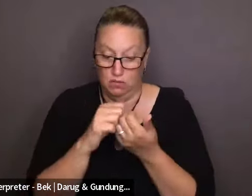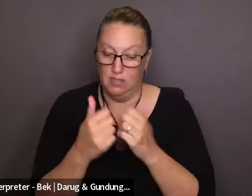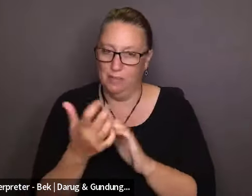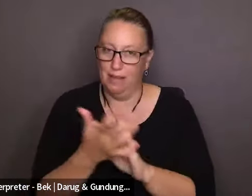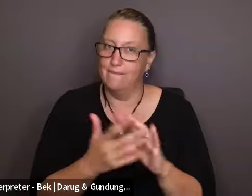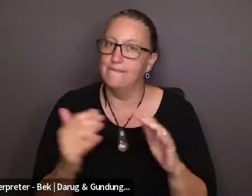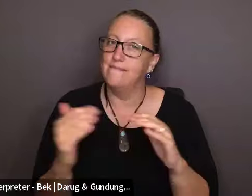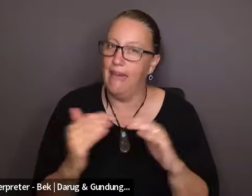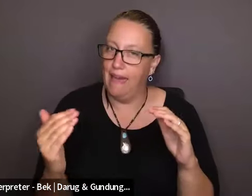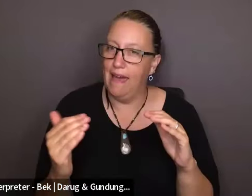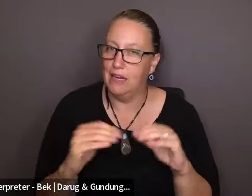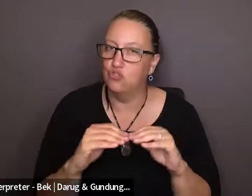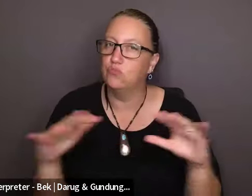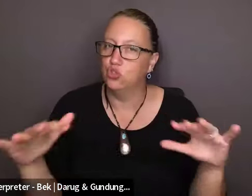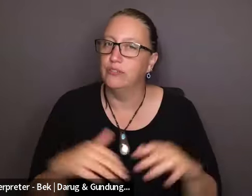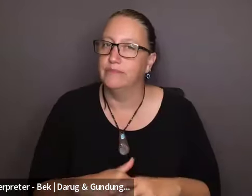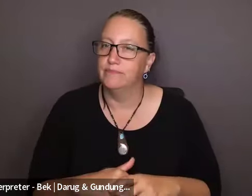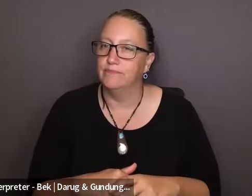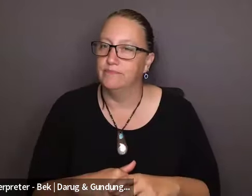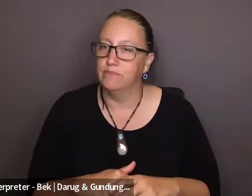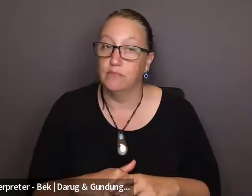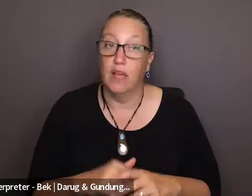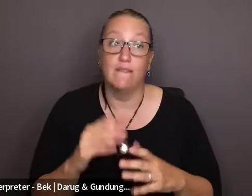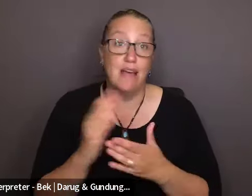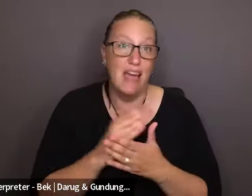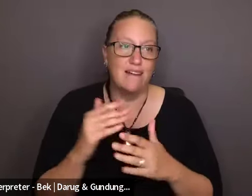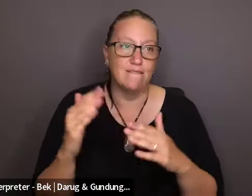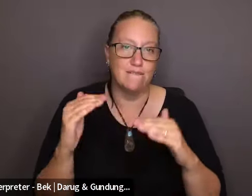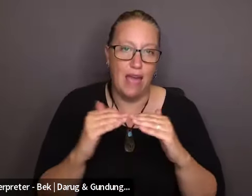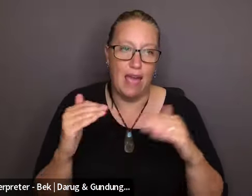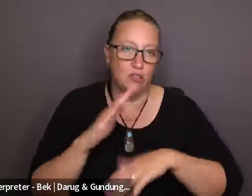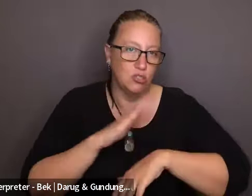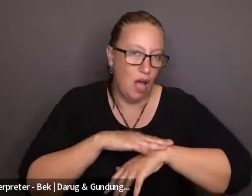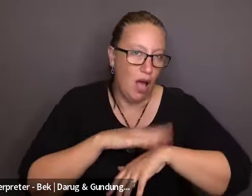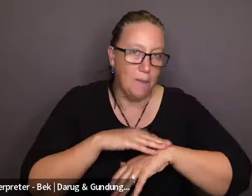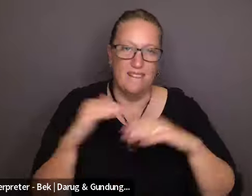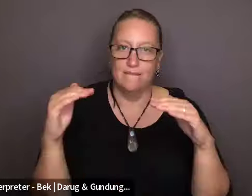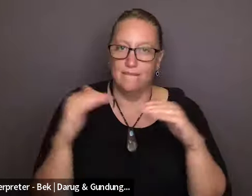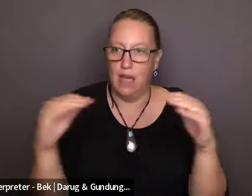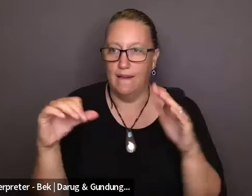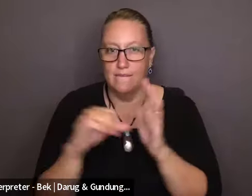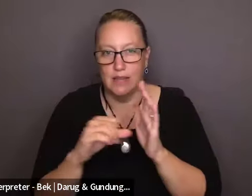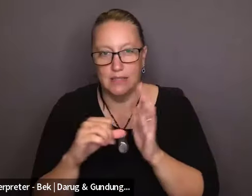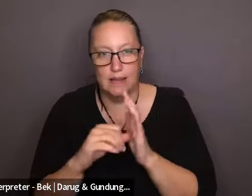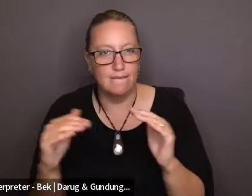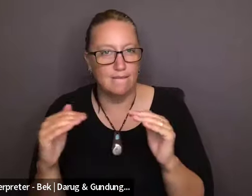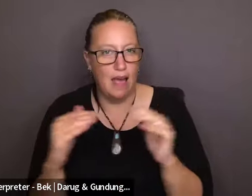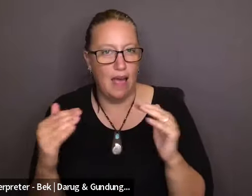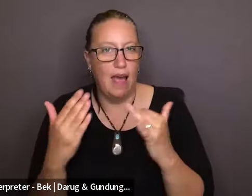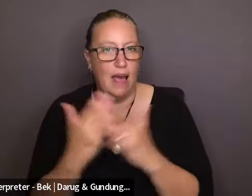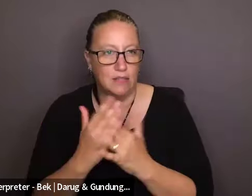Lastly we've got distribution of resources. So real partnerships require fair distribution of resources.